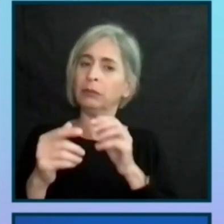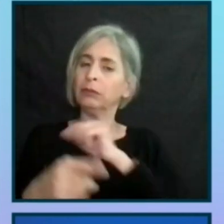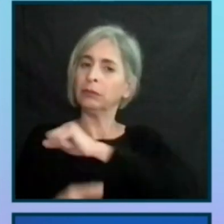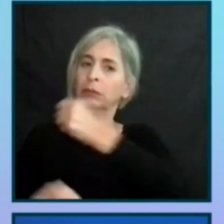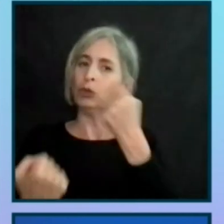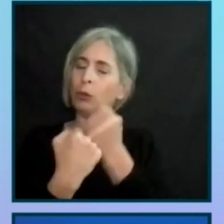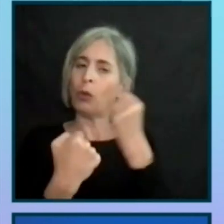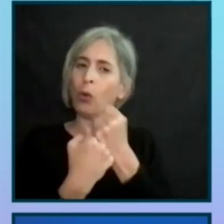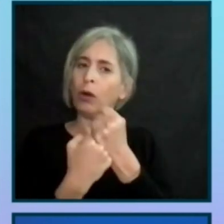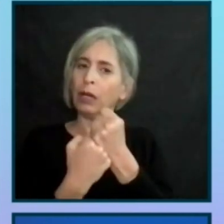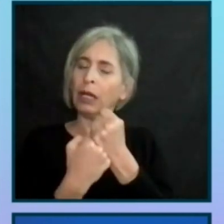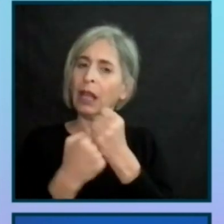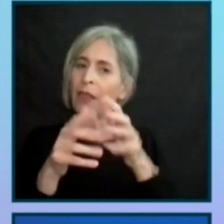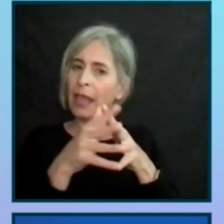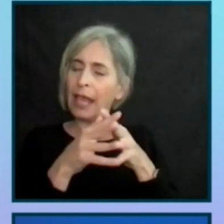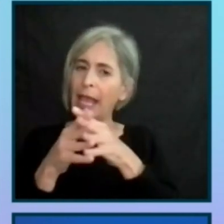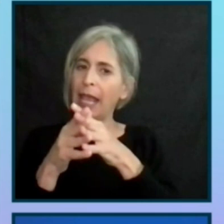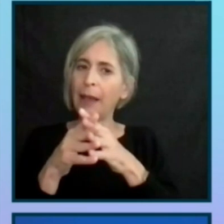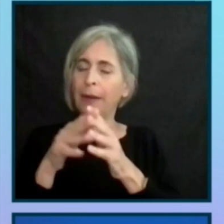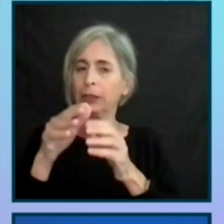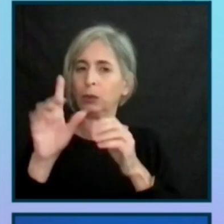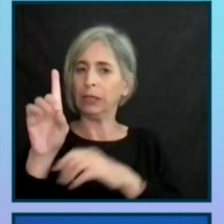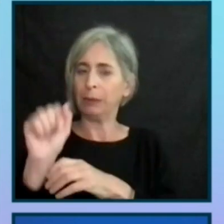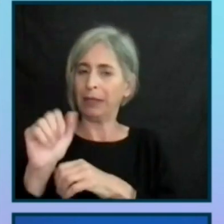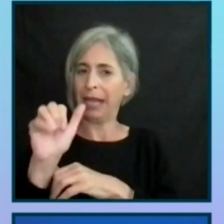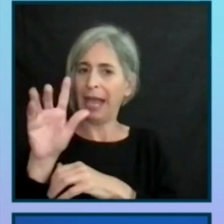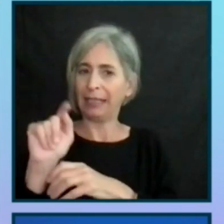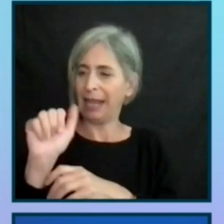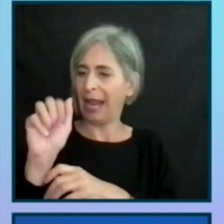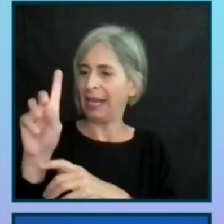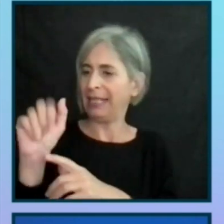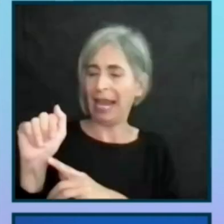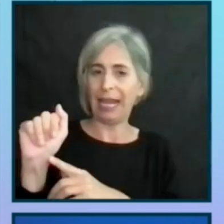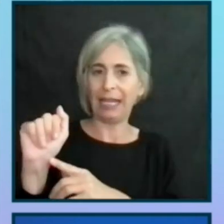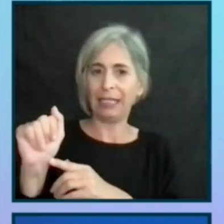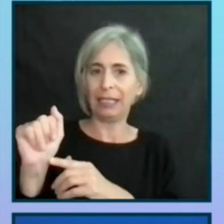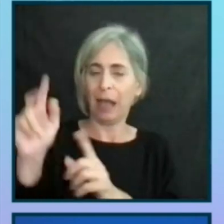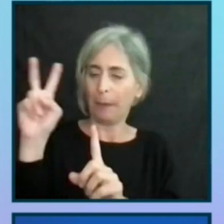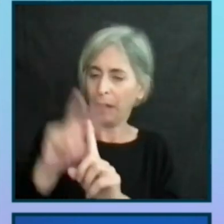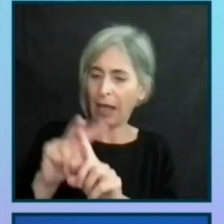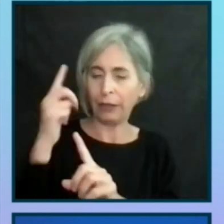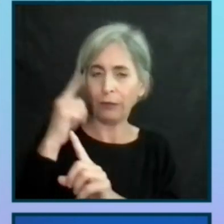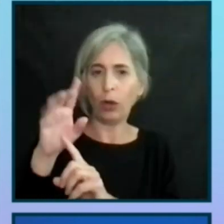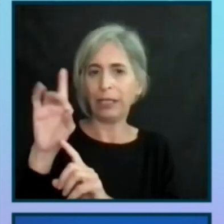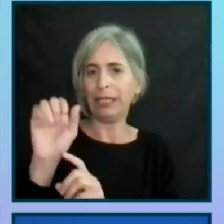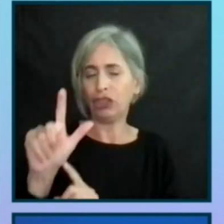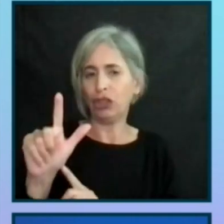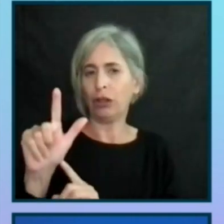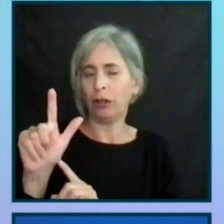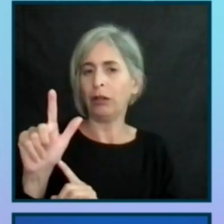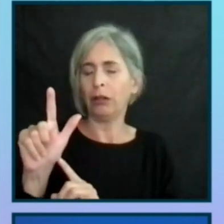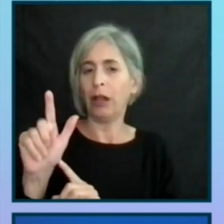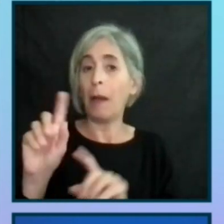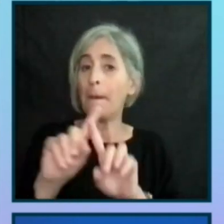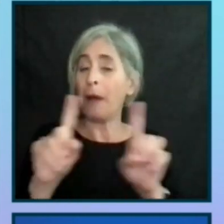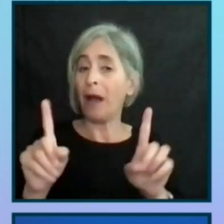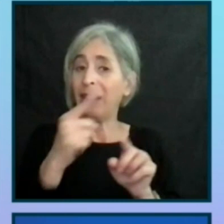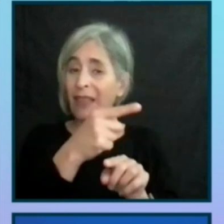that the Americans with Disabilities Act applies to digital products, but the defendants right now, they have a viable defense in